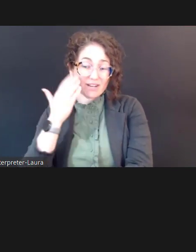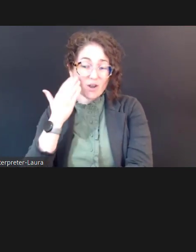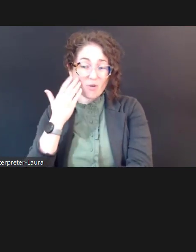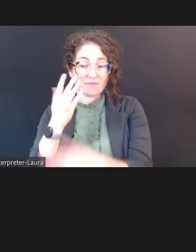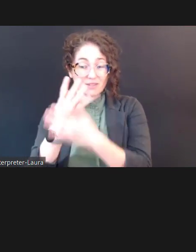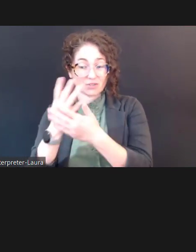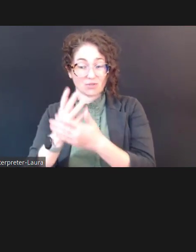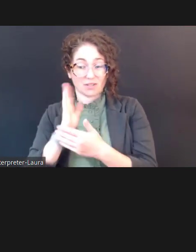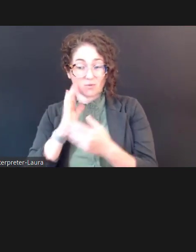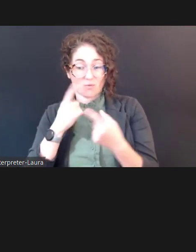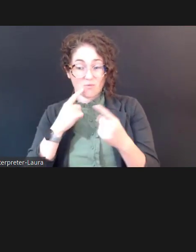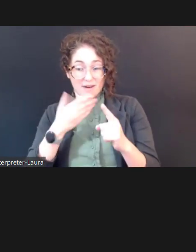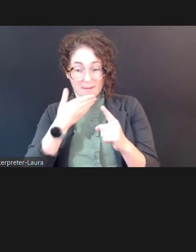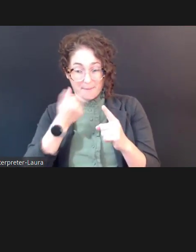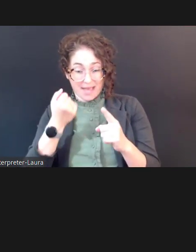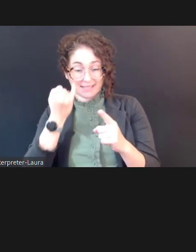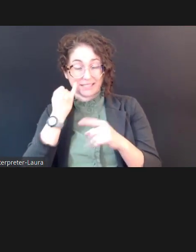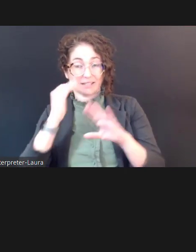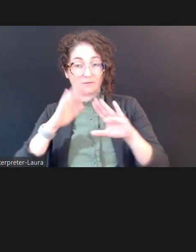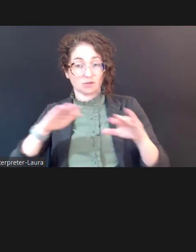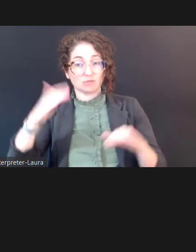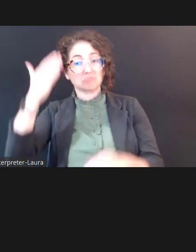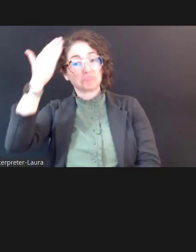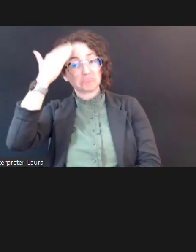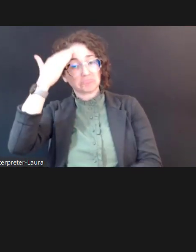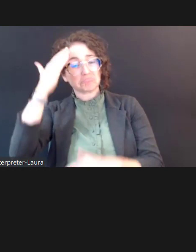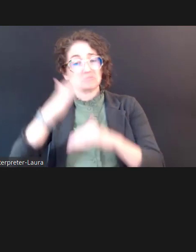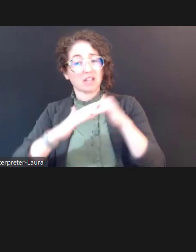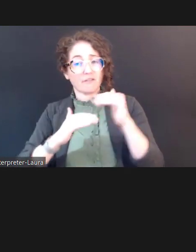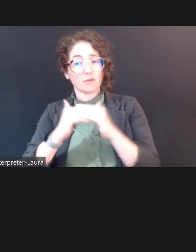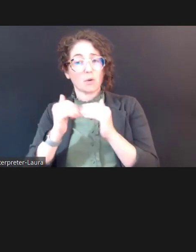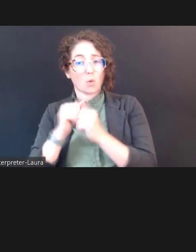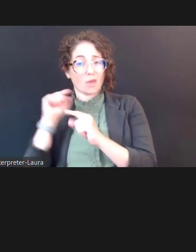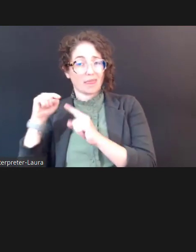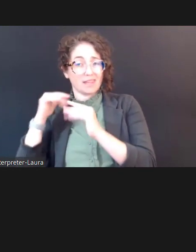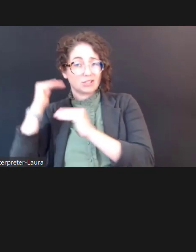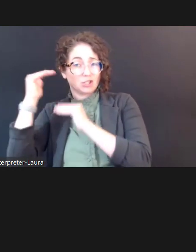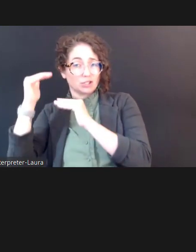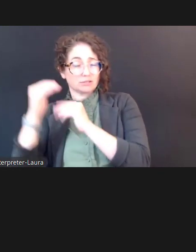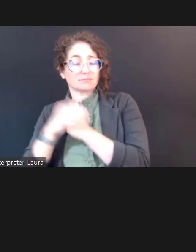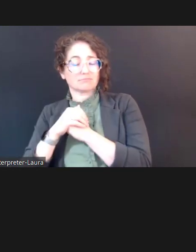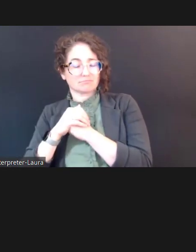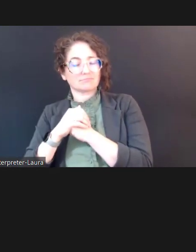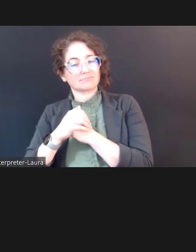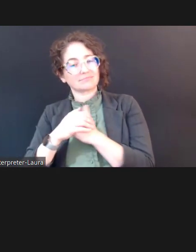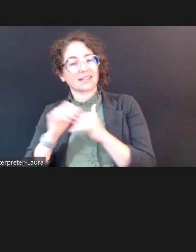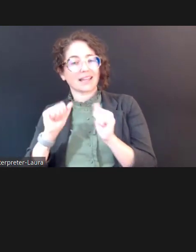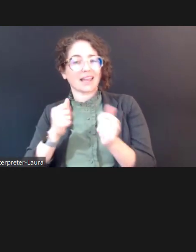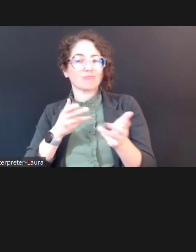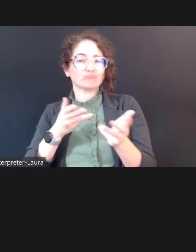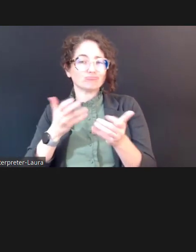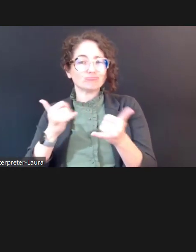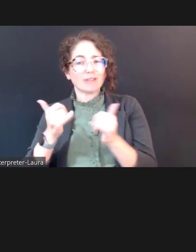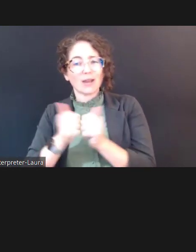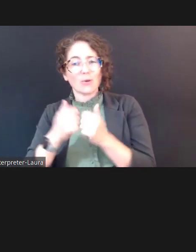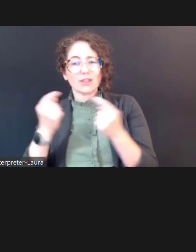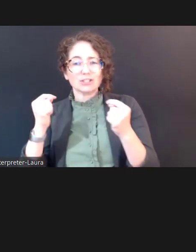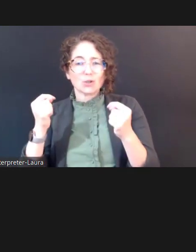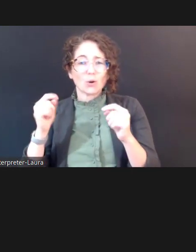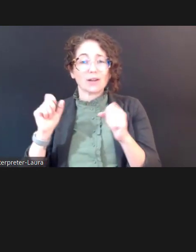adult doing the screening and they can play with a toys, be held or sleep while the screening is being conducted.